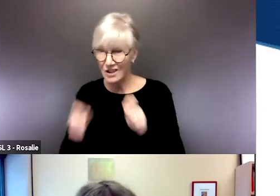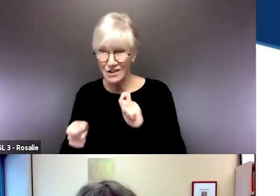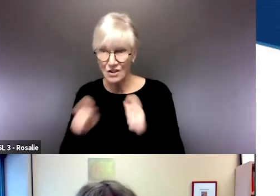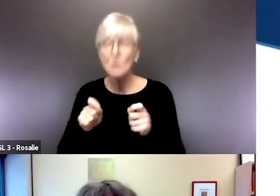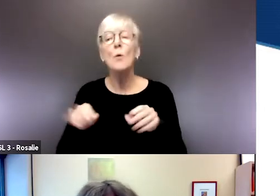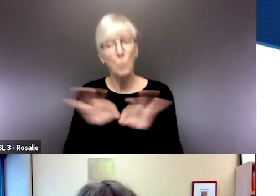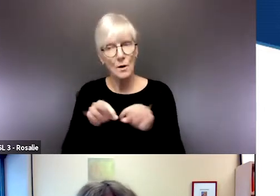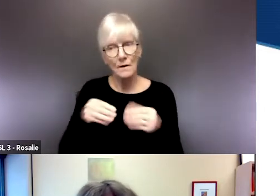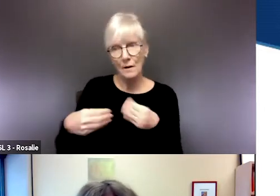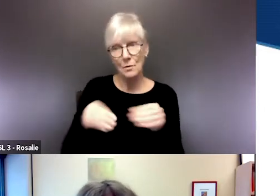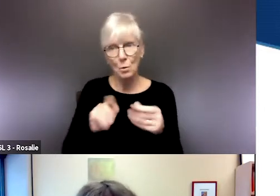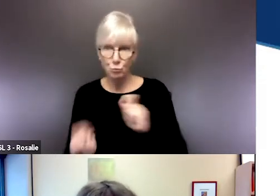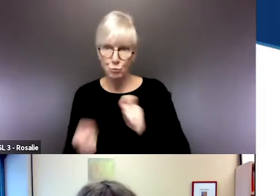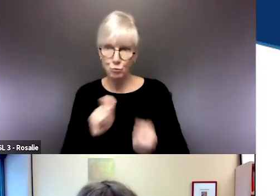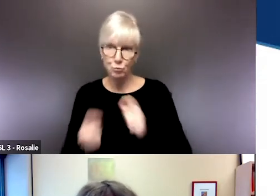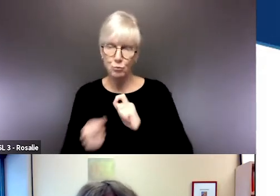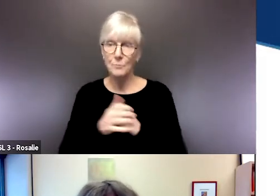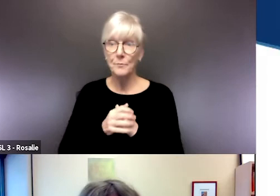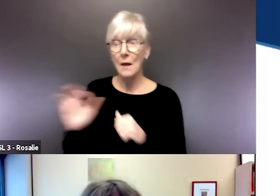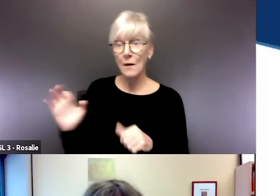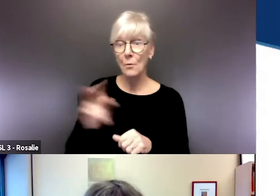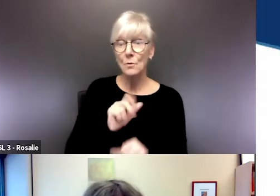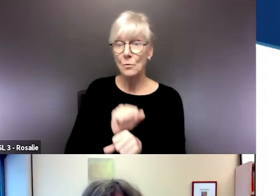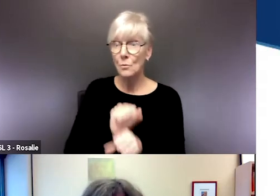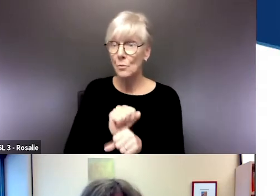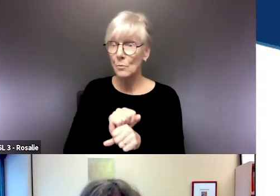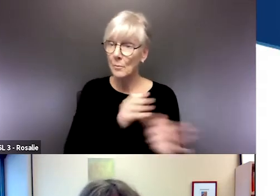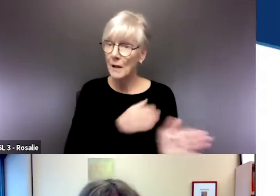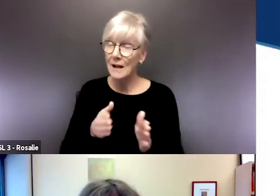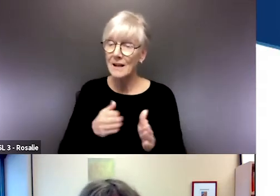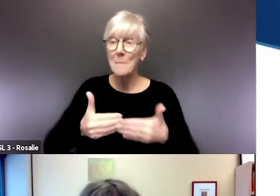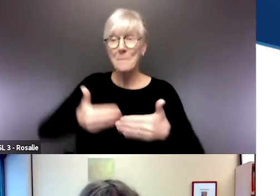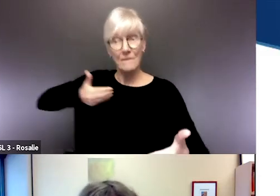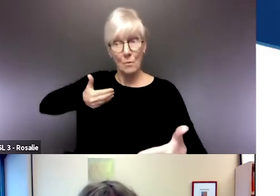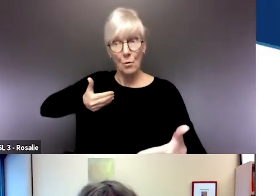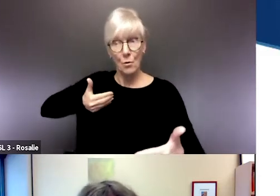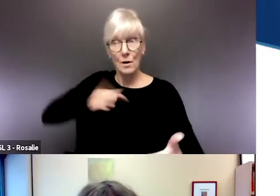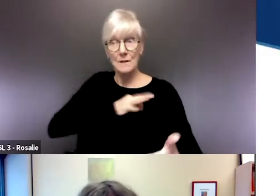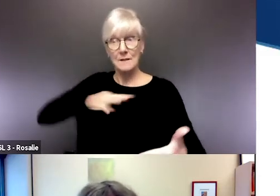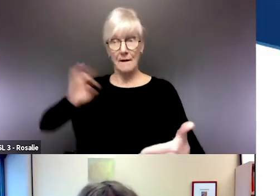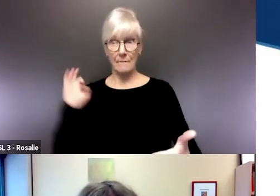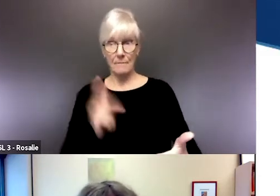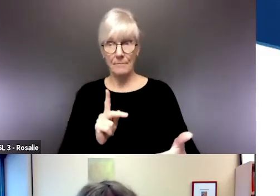is to prepare for the return to work well before returning to work. This preparation helps to